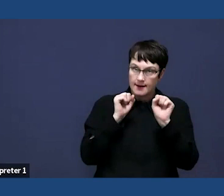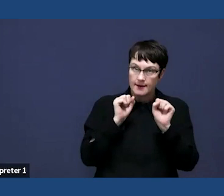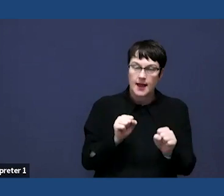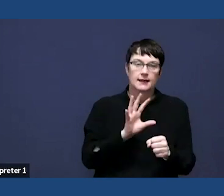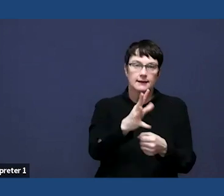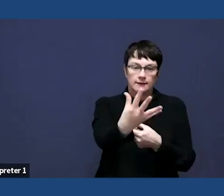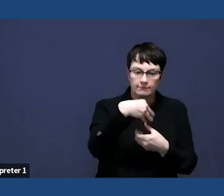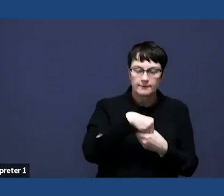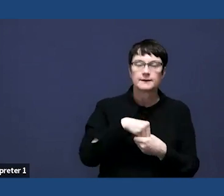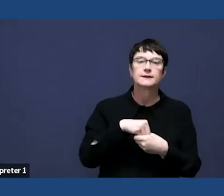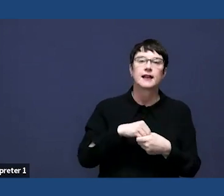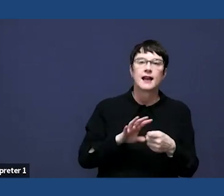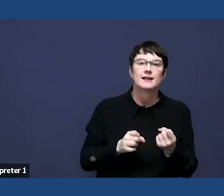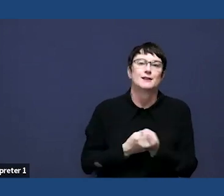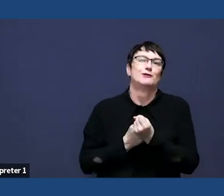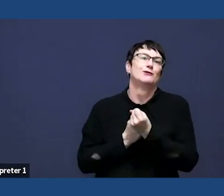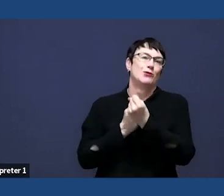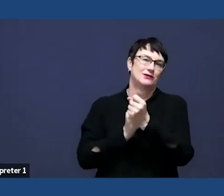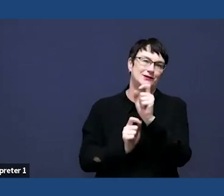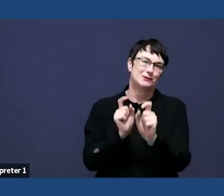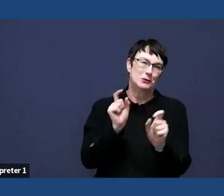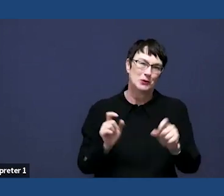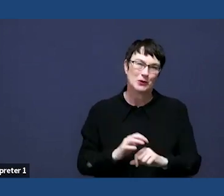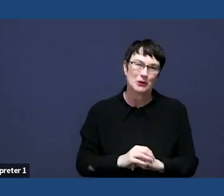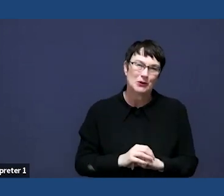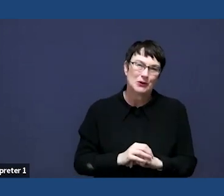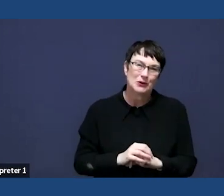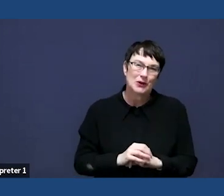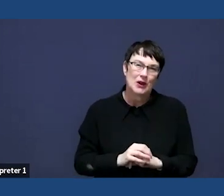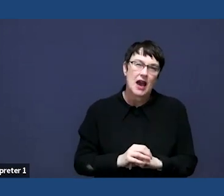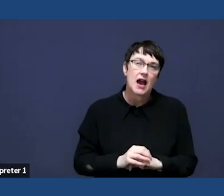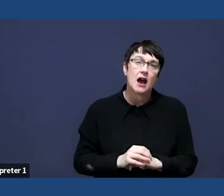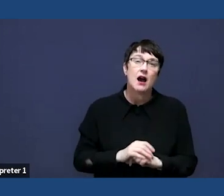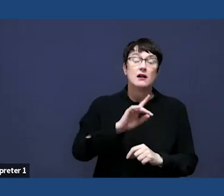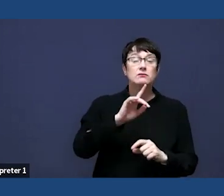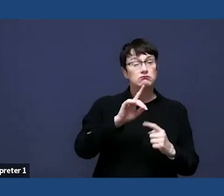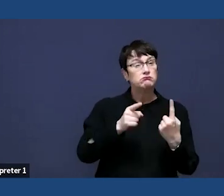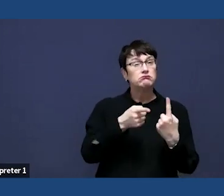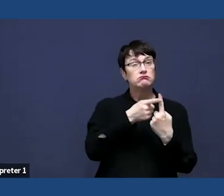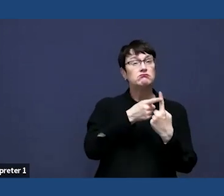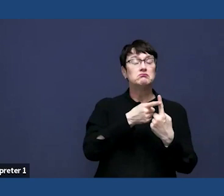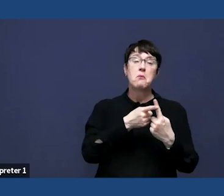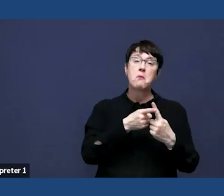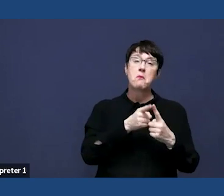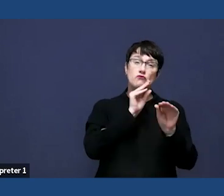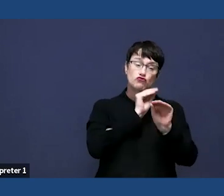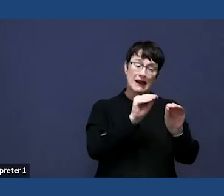centers. Patient organizations really are answering the call, much like caregivers to provide